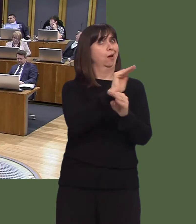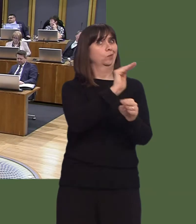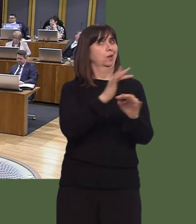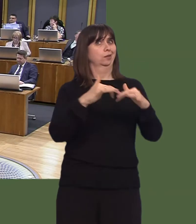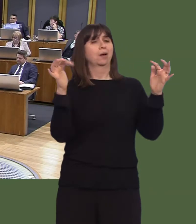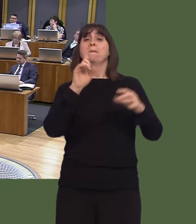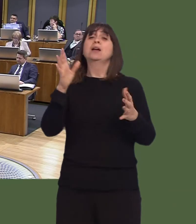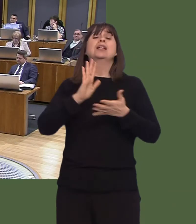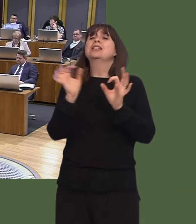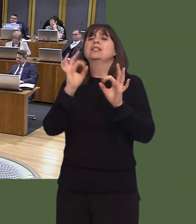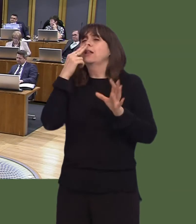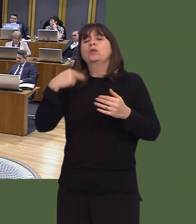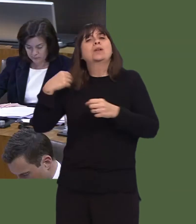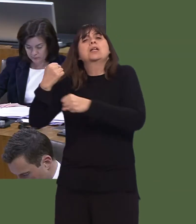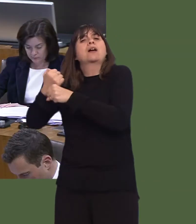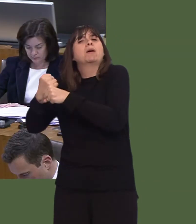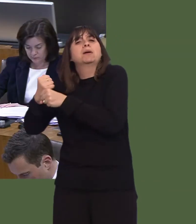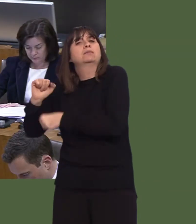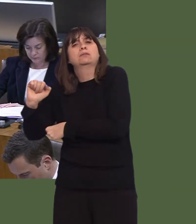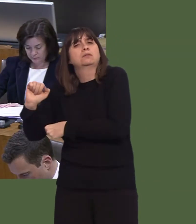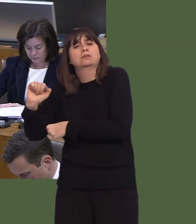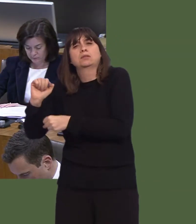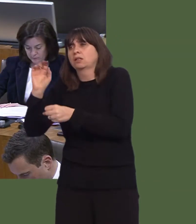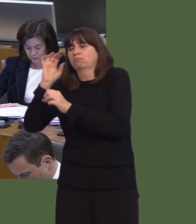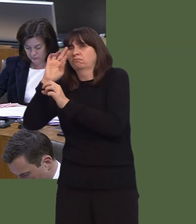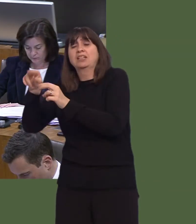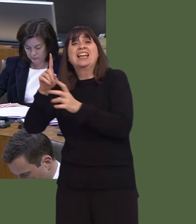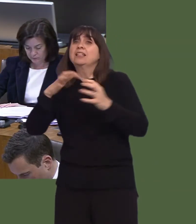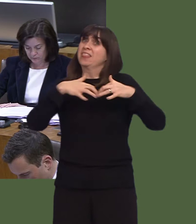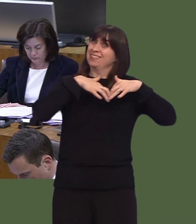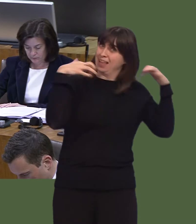But, it's not a matter for Government introduce legislation. It's a matter for the Assembly itself.